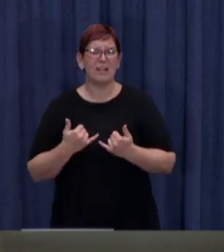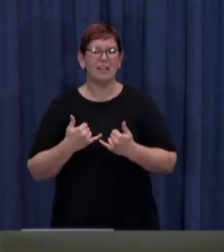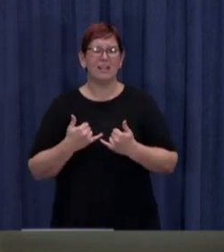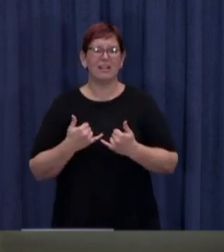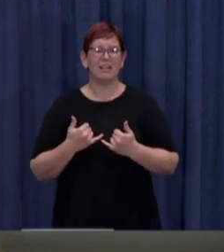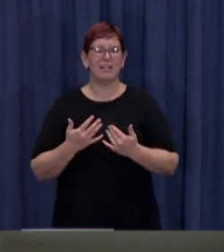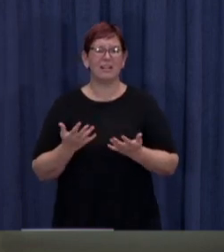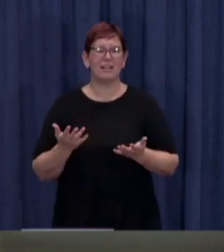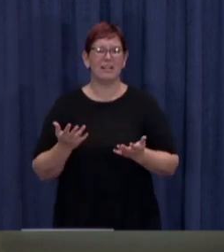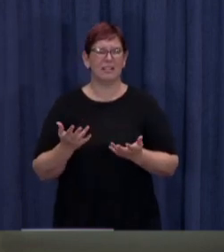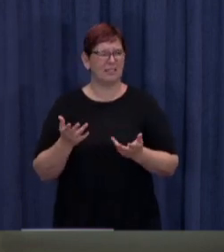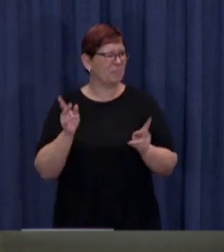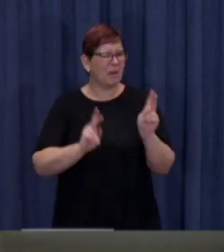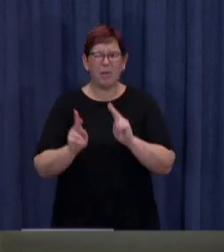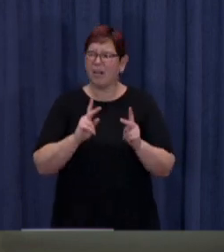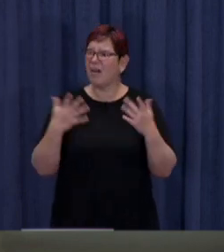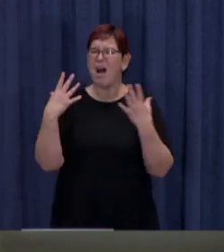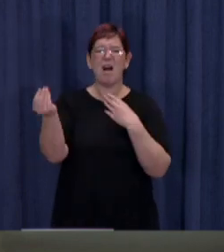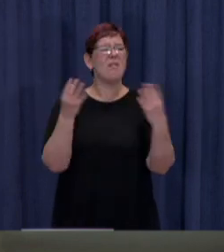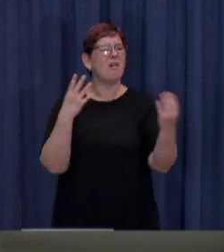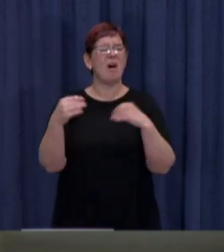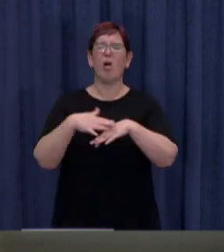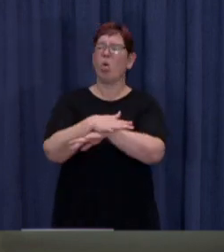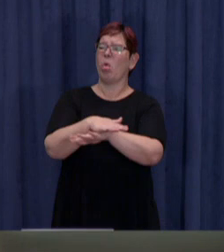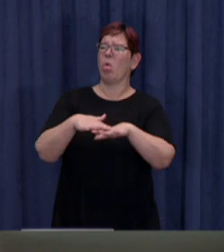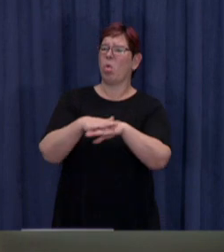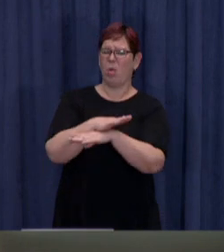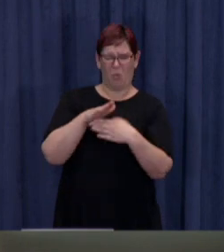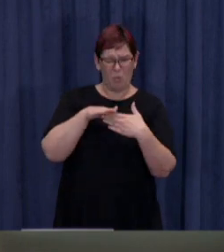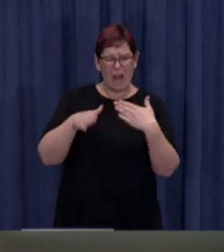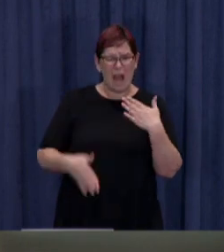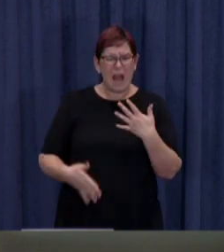people are demonstrating when it comes to your discussions with the Premier and